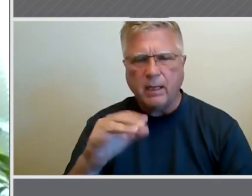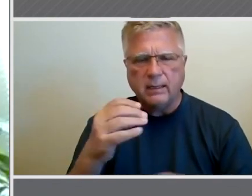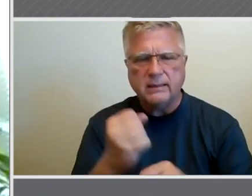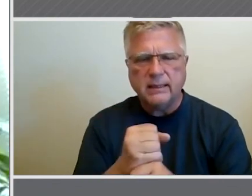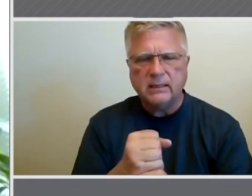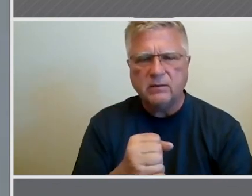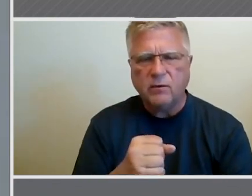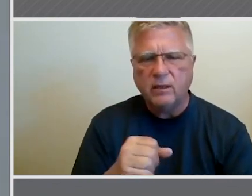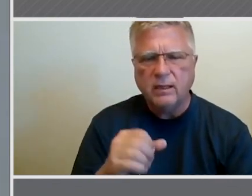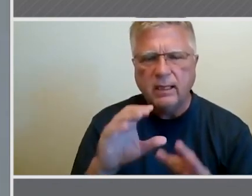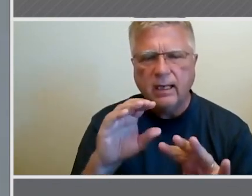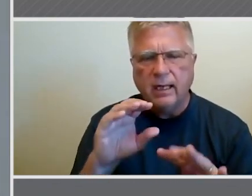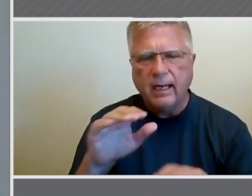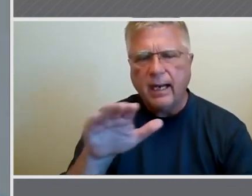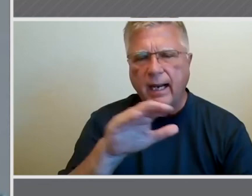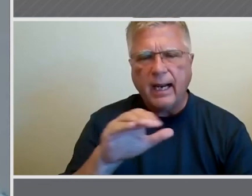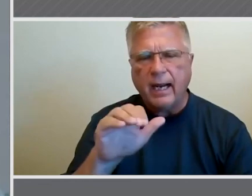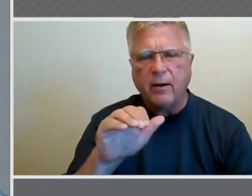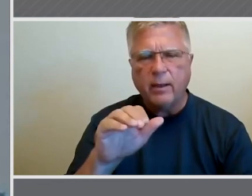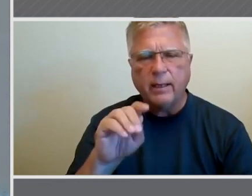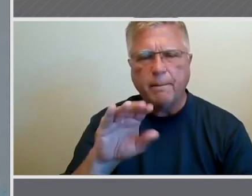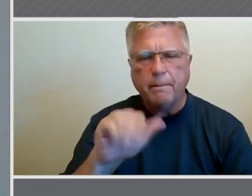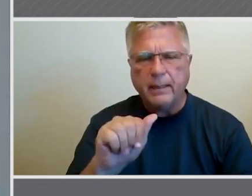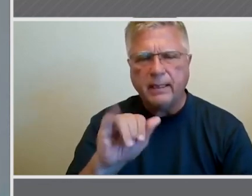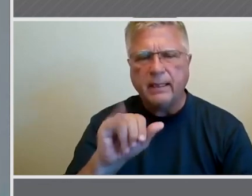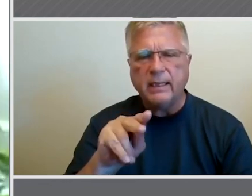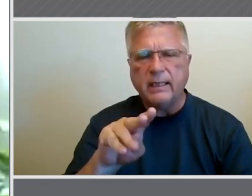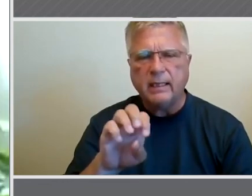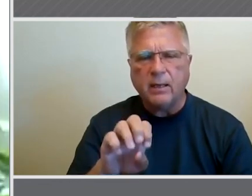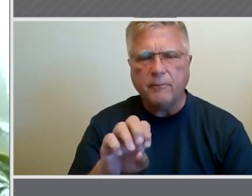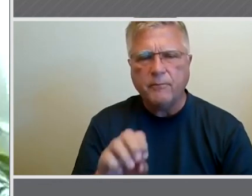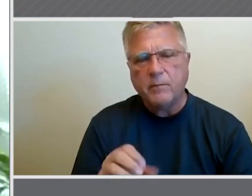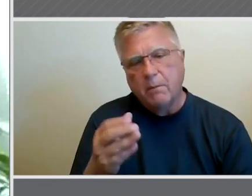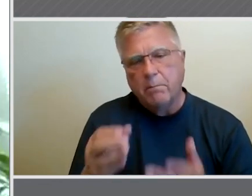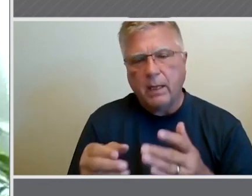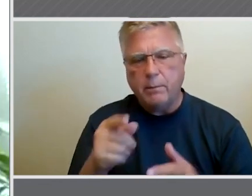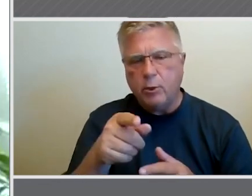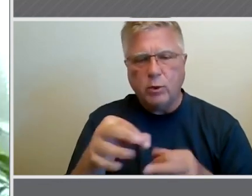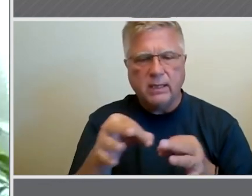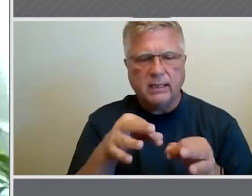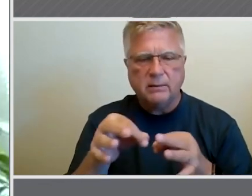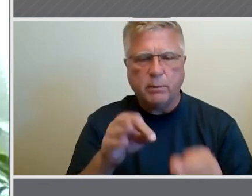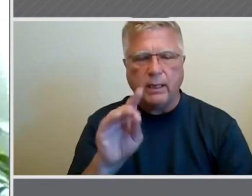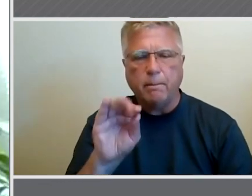Maybe and Brendan if you have any comments on the methodology there you're welcome to join in.